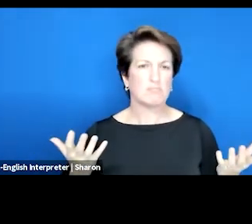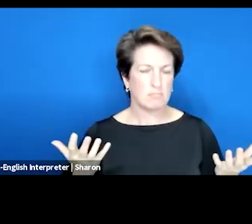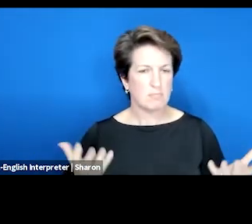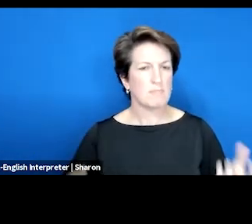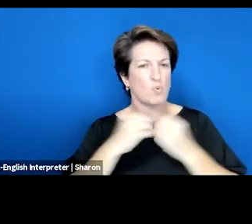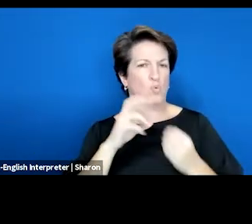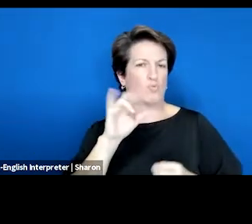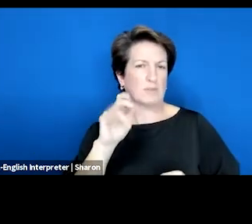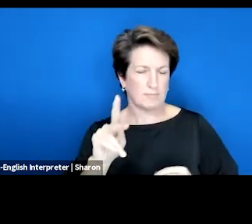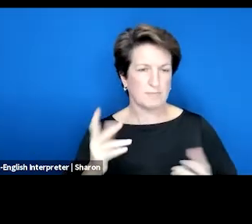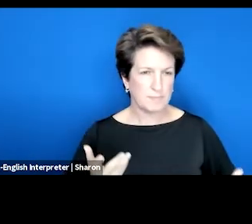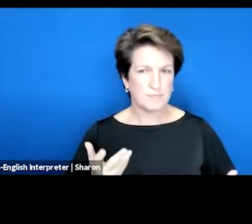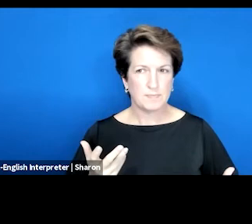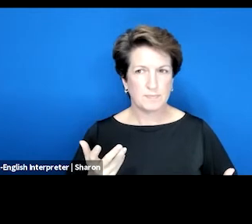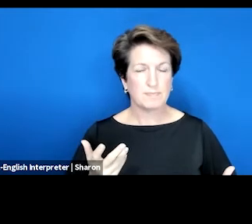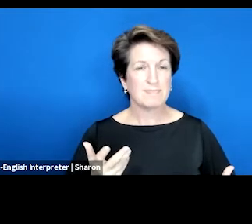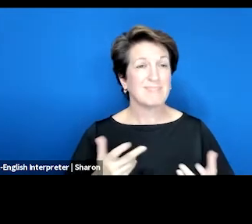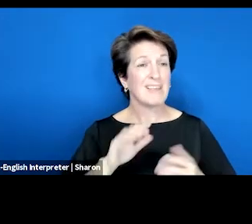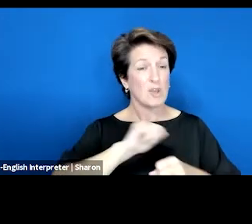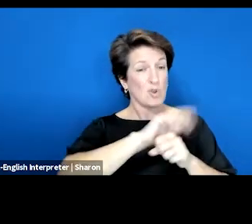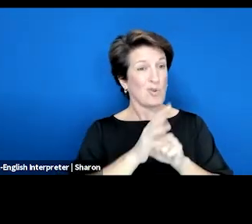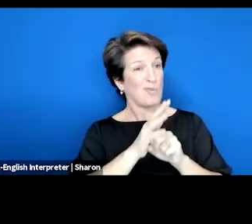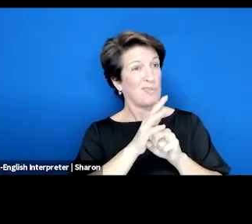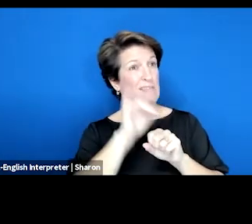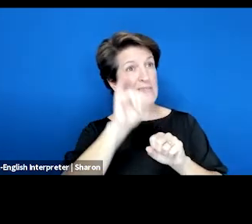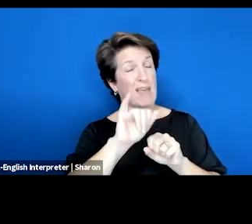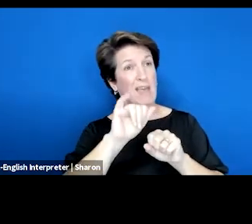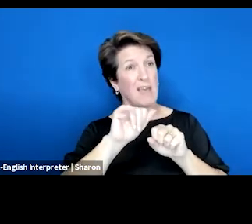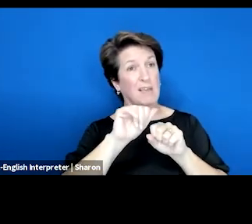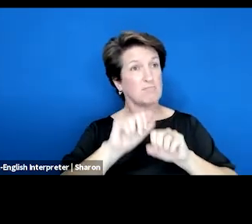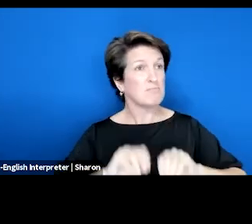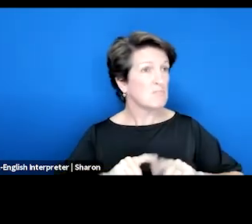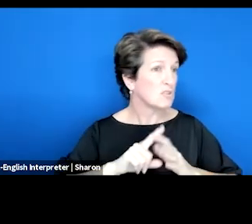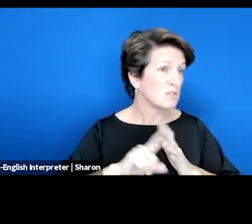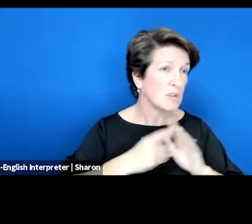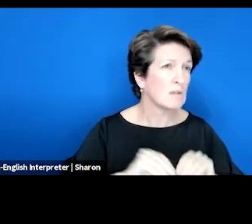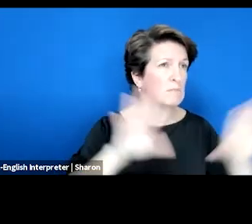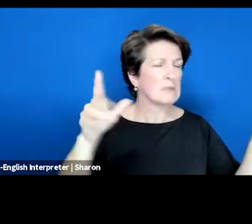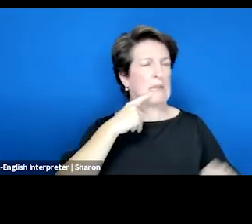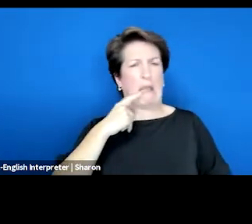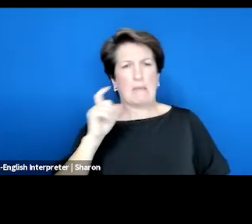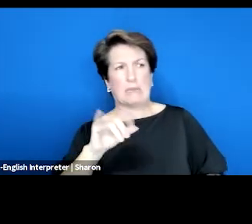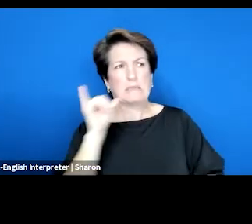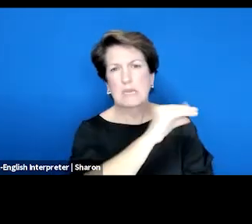with disabilities in the community interact on a daily basis with support staff and/ or living congregate settings, this is an additional risk factor to be taken into